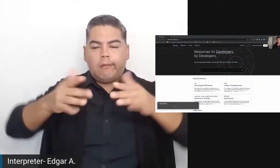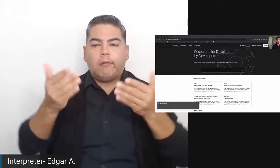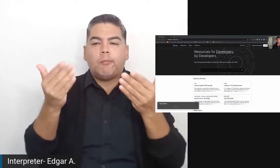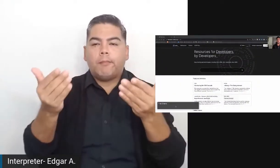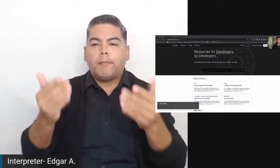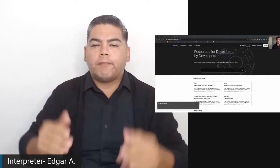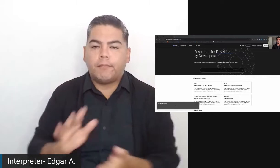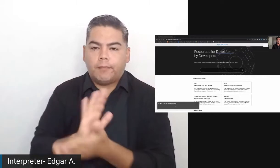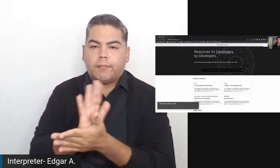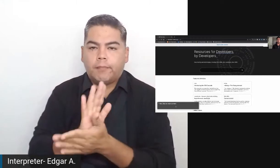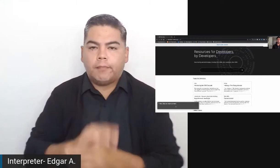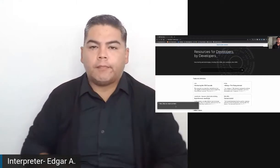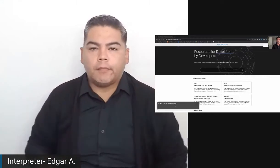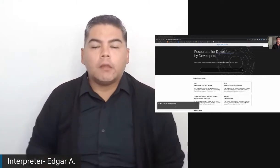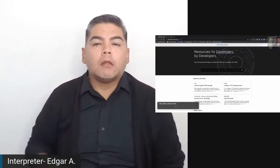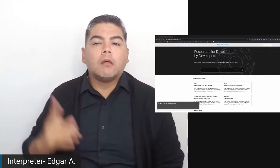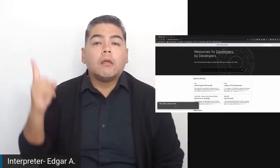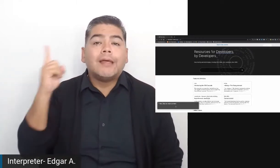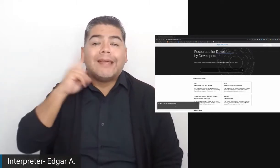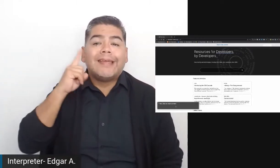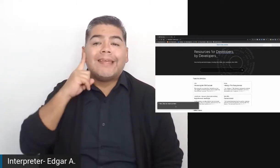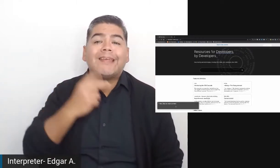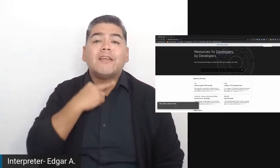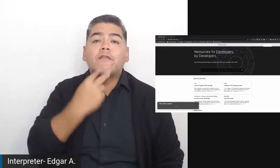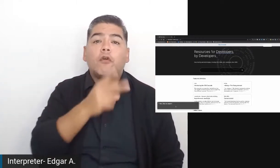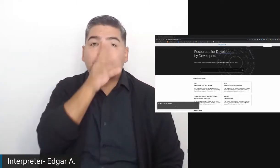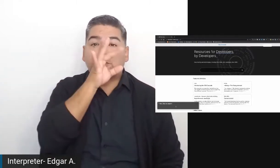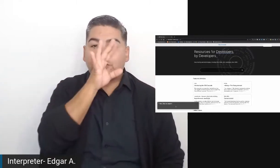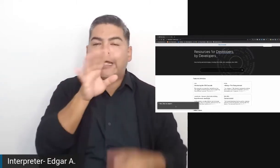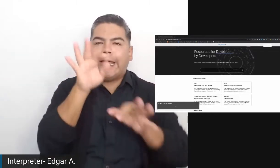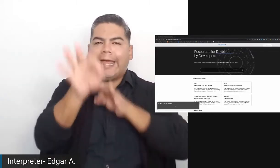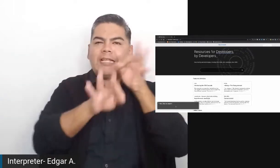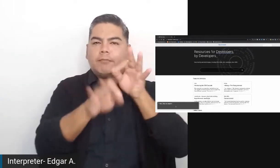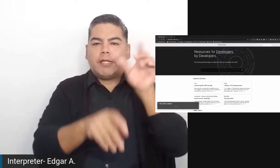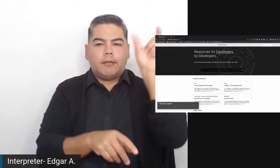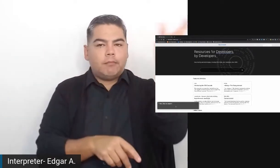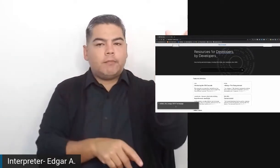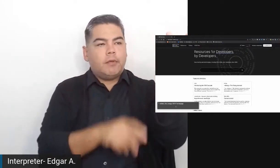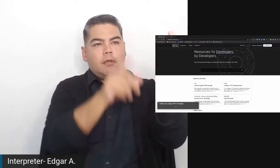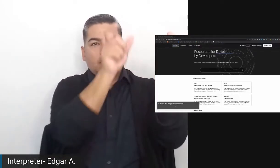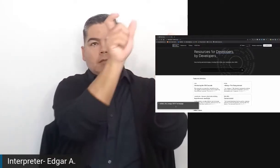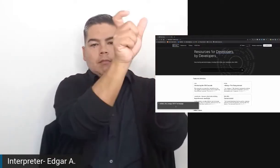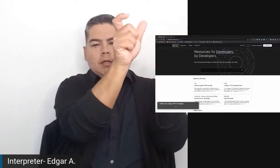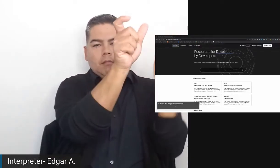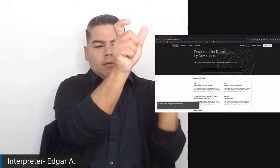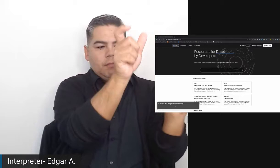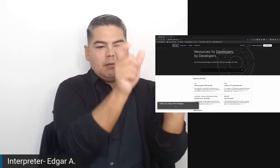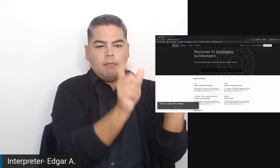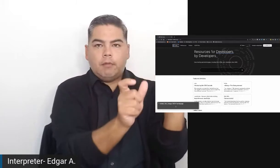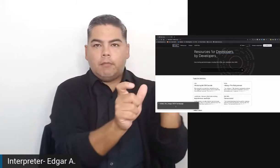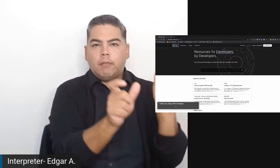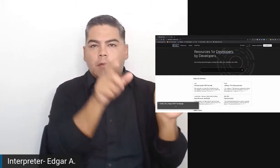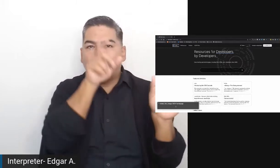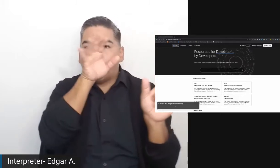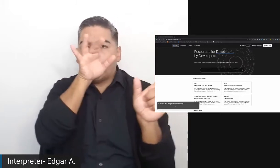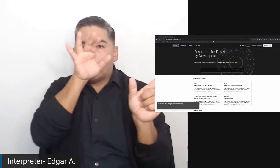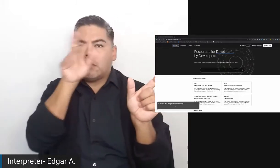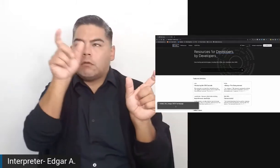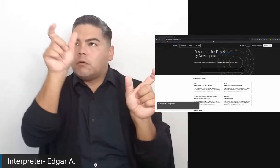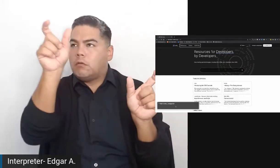List two items, link, skip to main contact, link, skip to search, visited link, image, MDN home page,